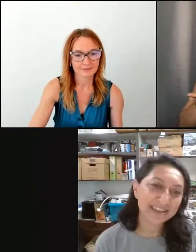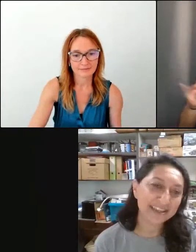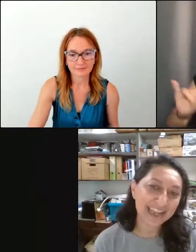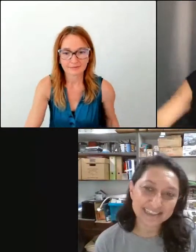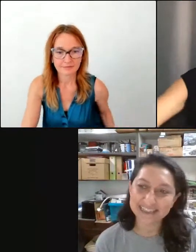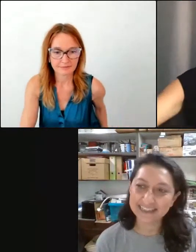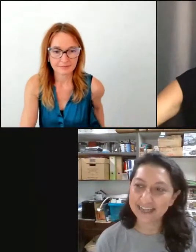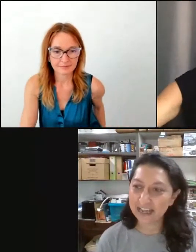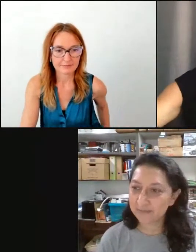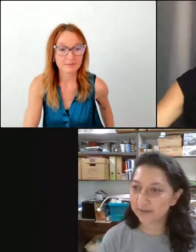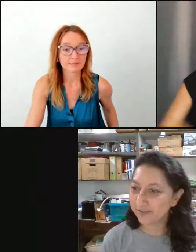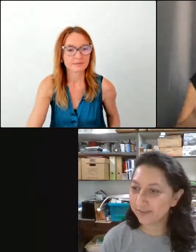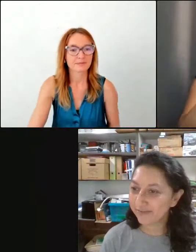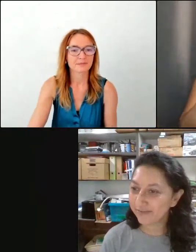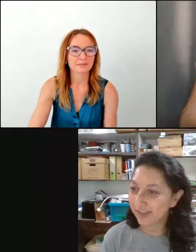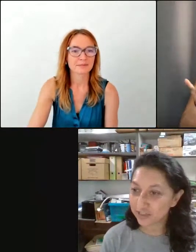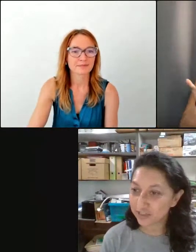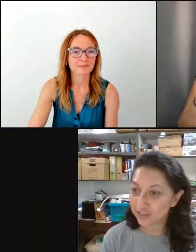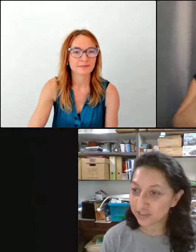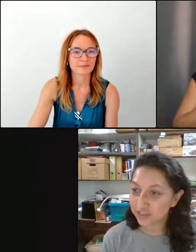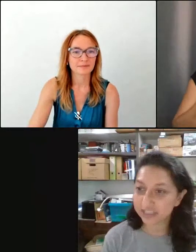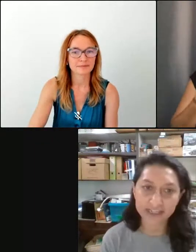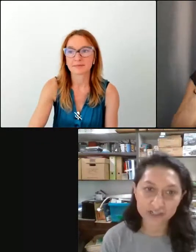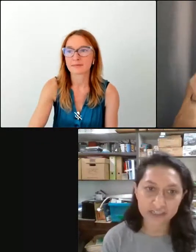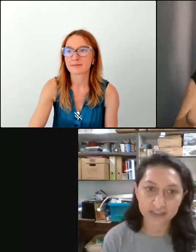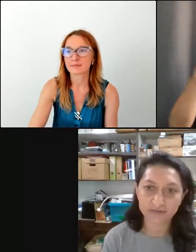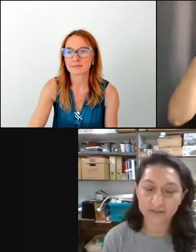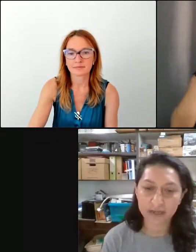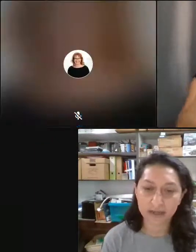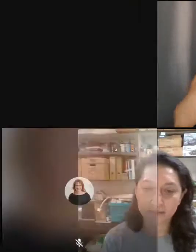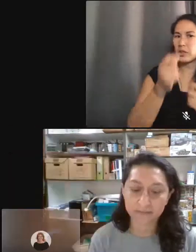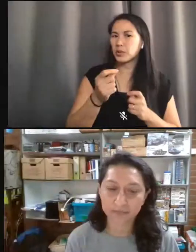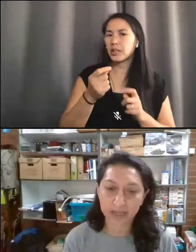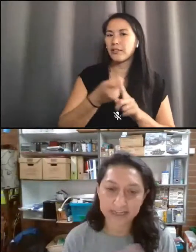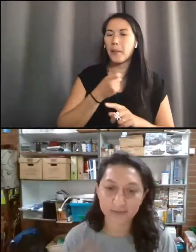then cassie um we've had a question actually that i think is really interesting from um i guess what